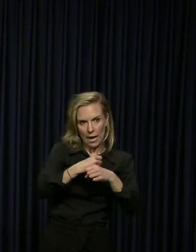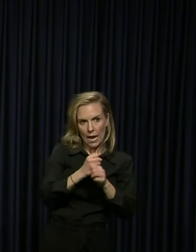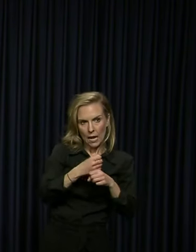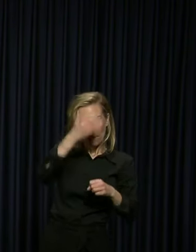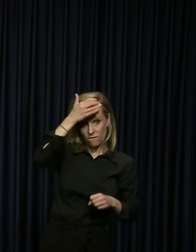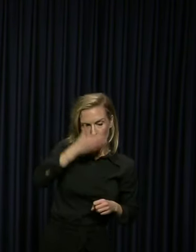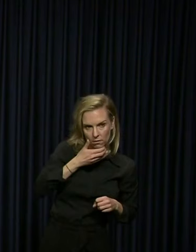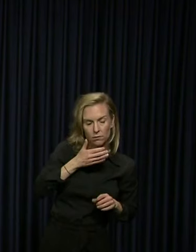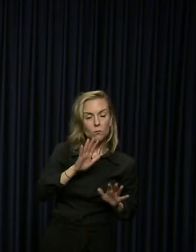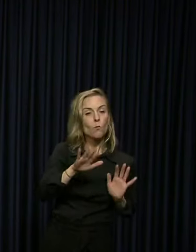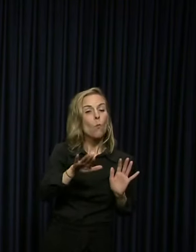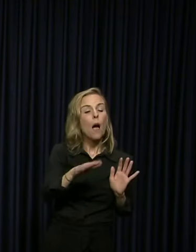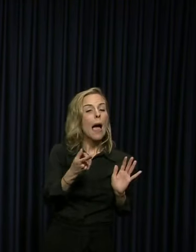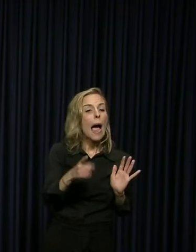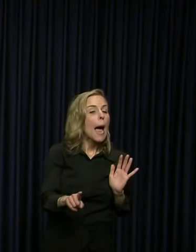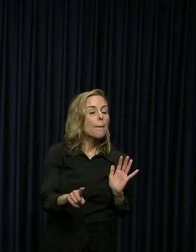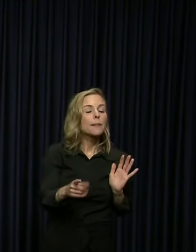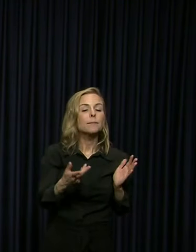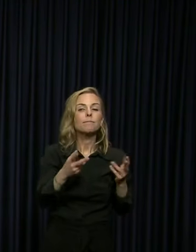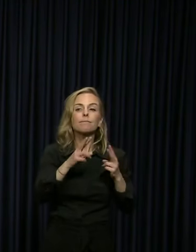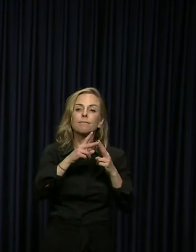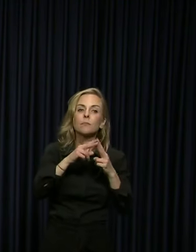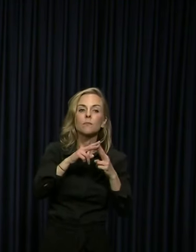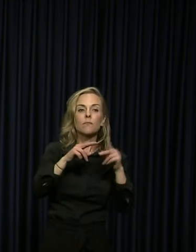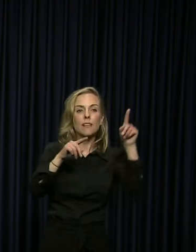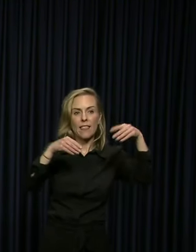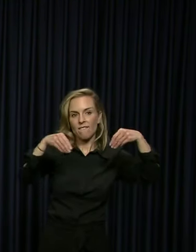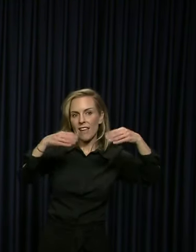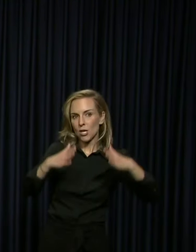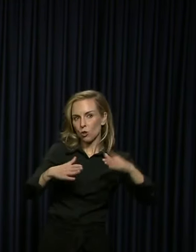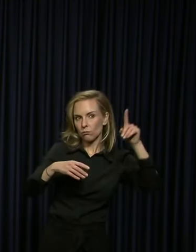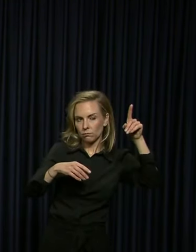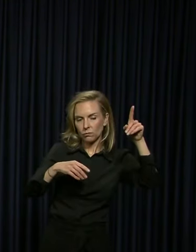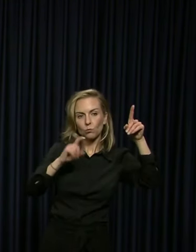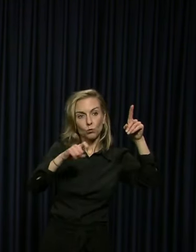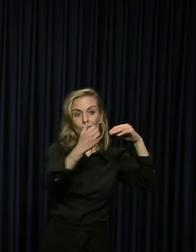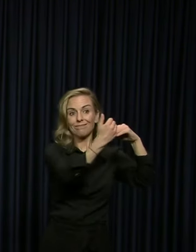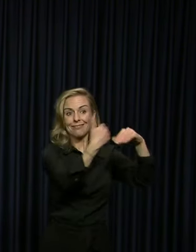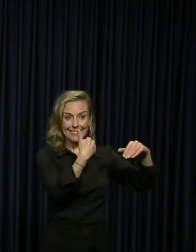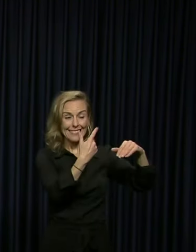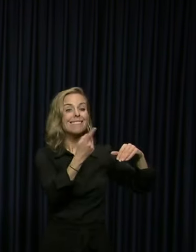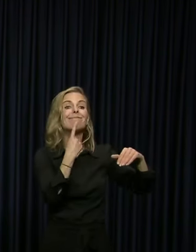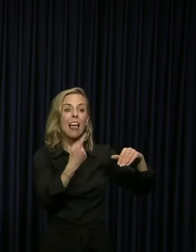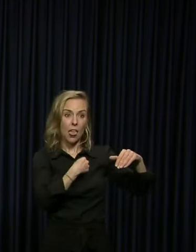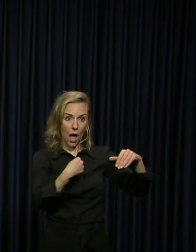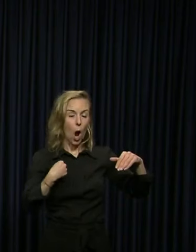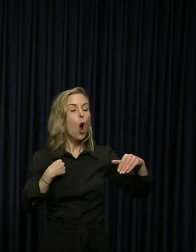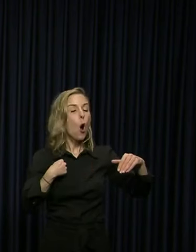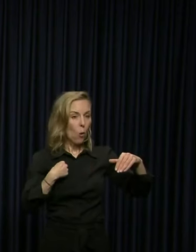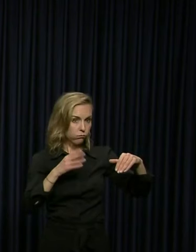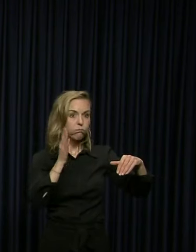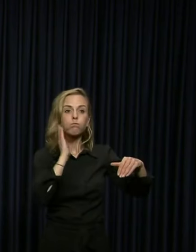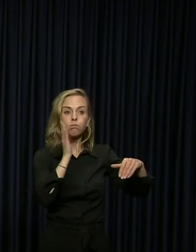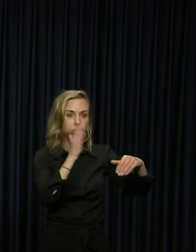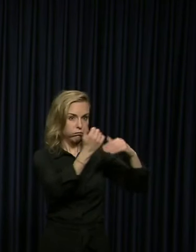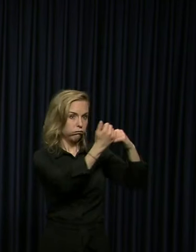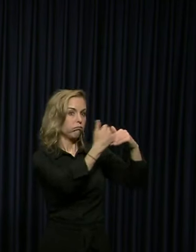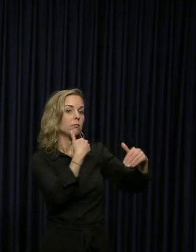CALIFORNIA NEEDS IT TOO. I JUST WANT TO MAKE SURE THAT